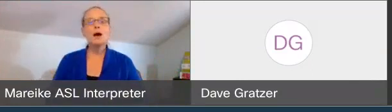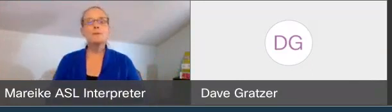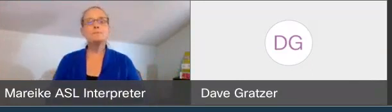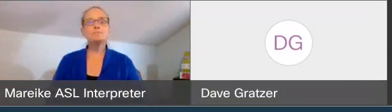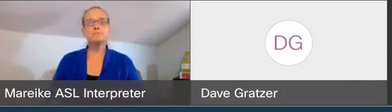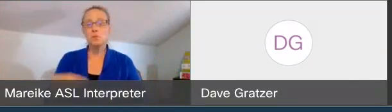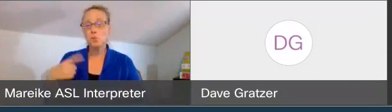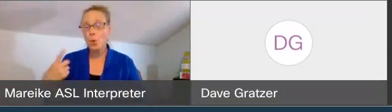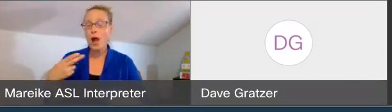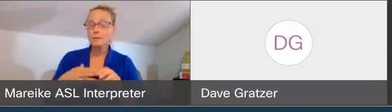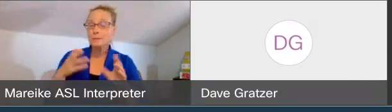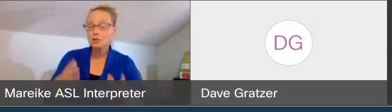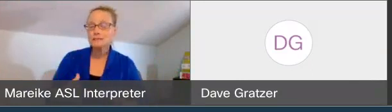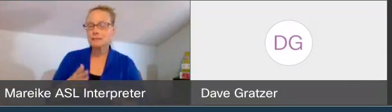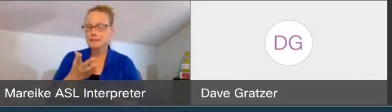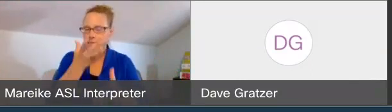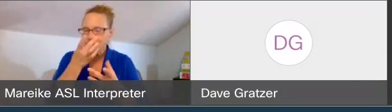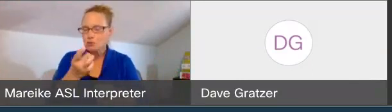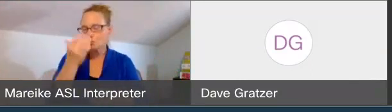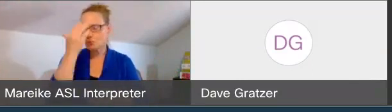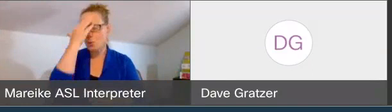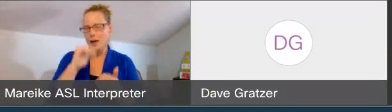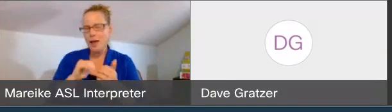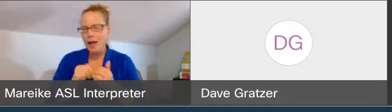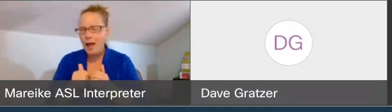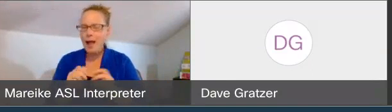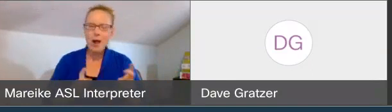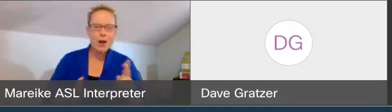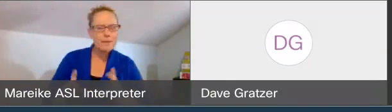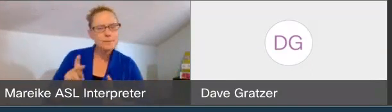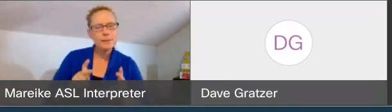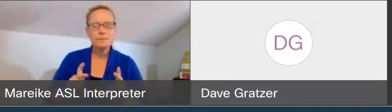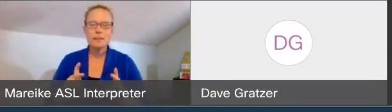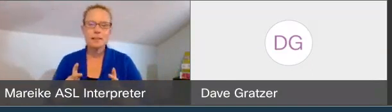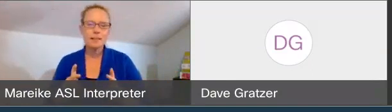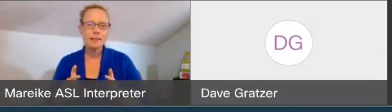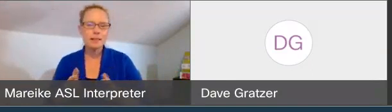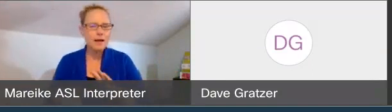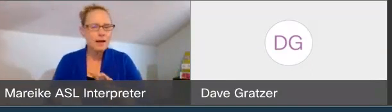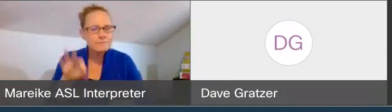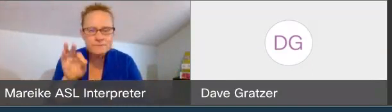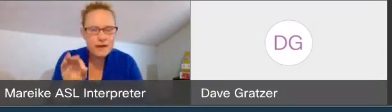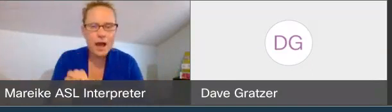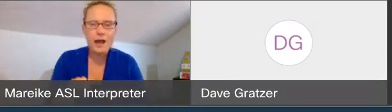participants was interested to know, so how do people sort of find FACT team how do they sort